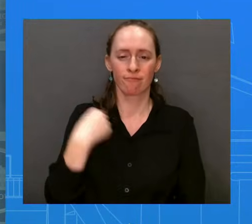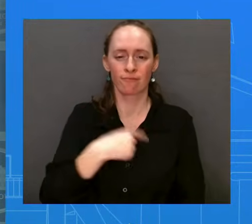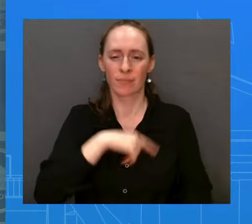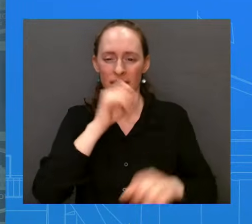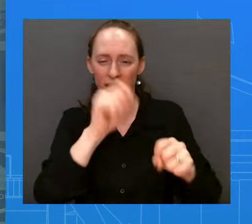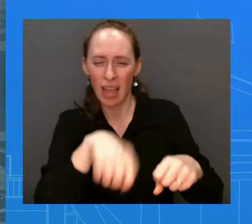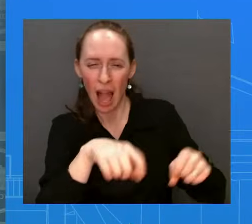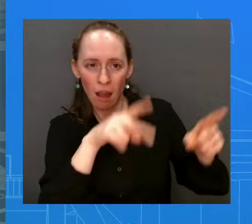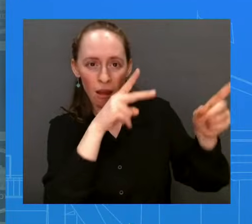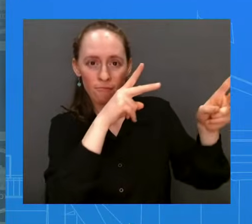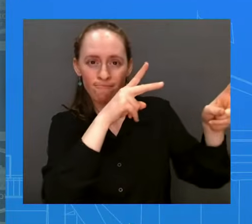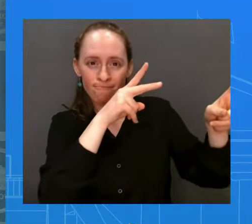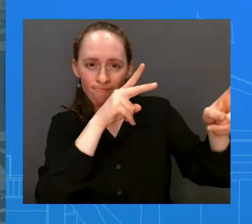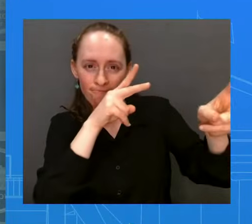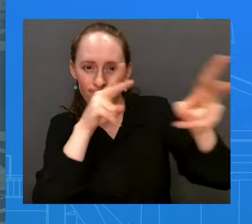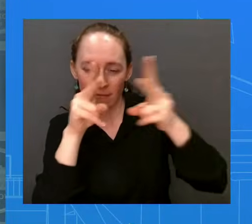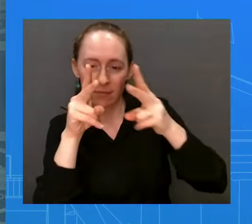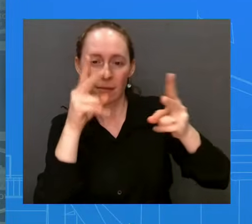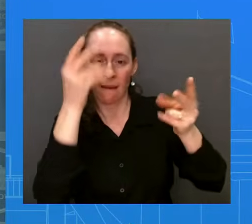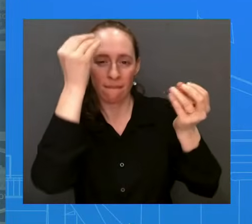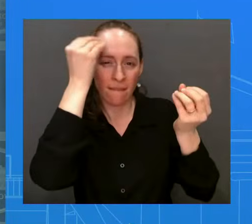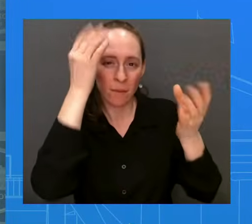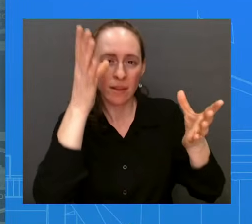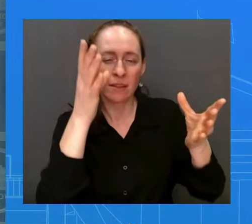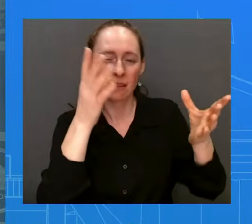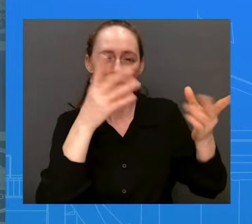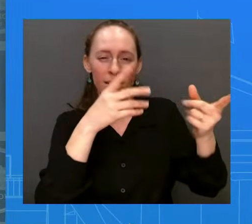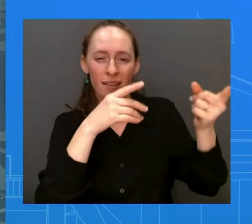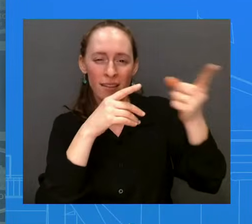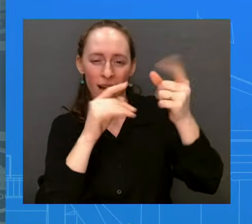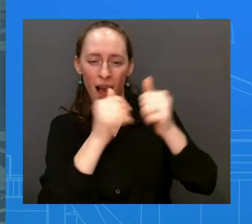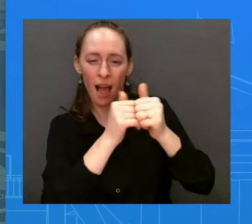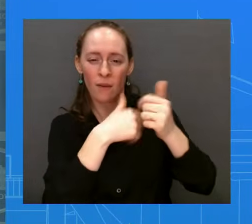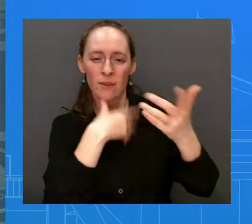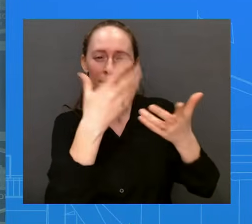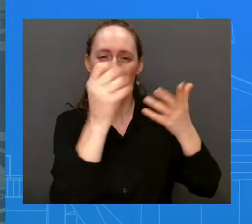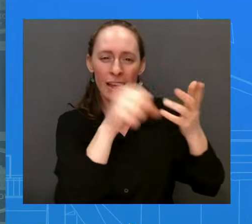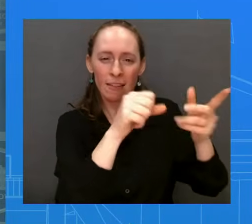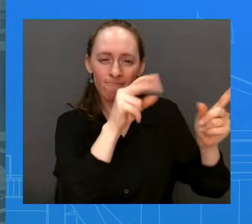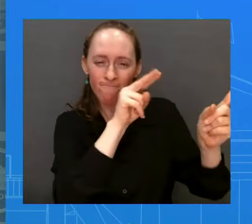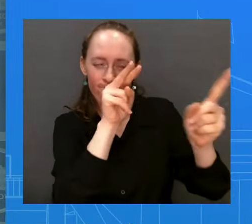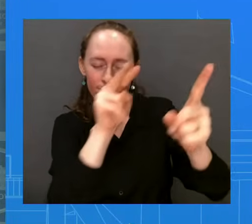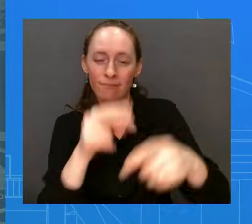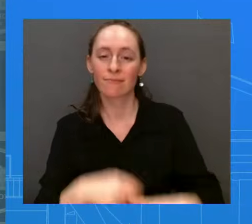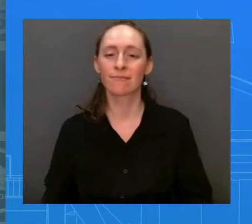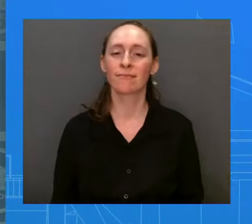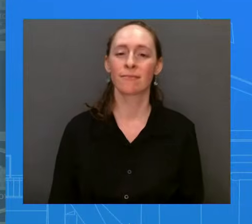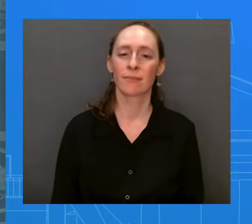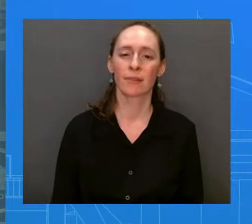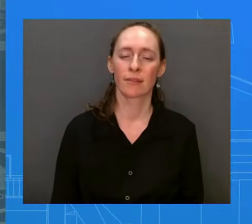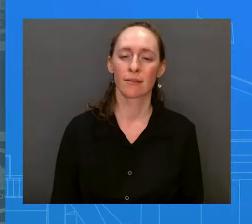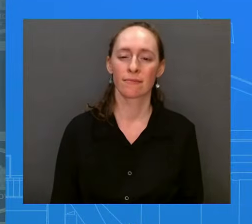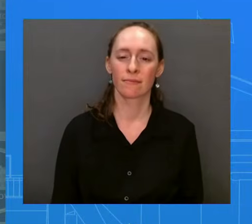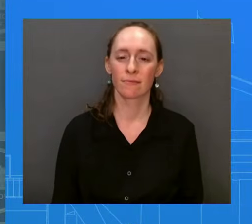I can tell you that some of these UAPs, while we may not be able to know what each